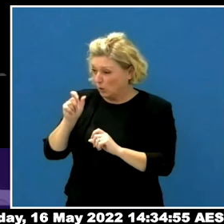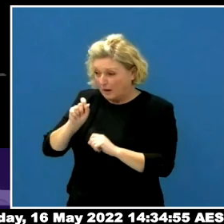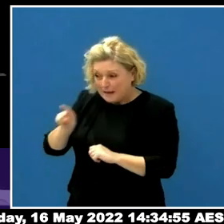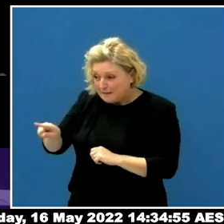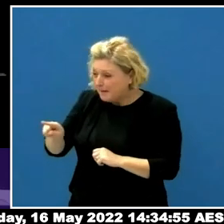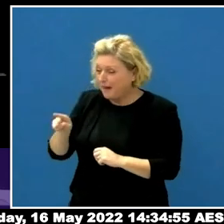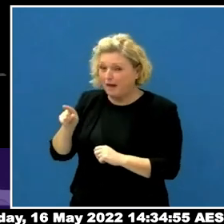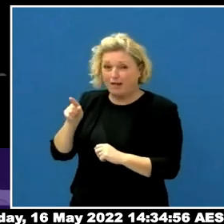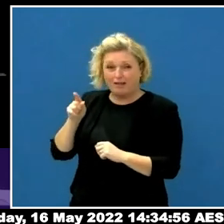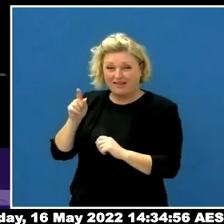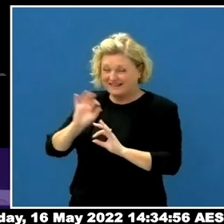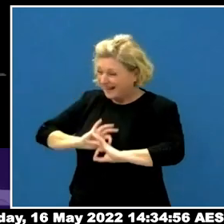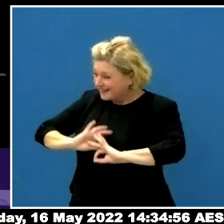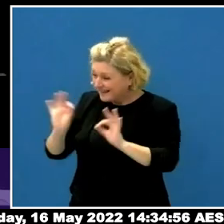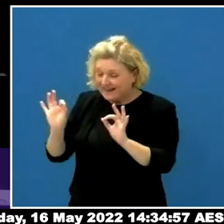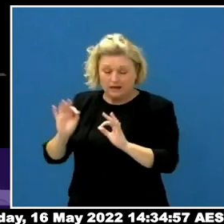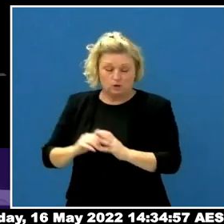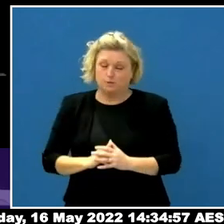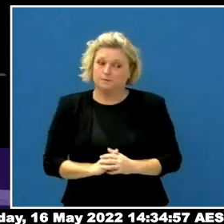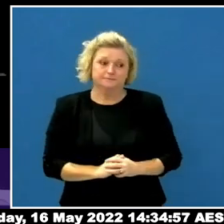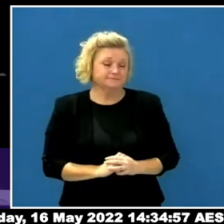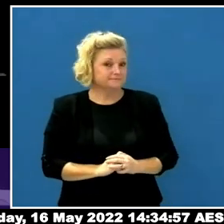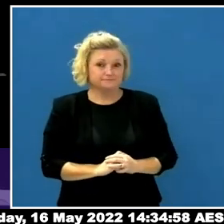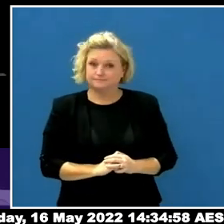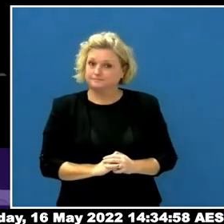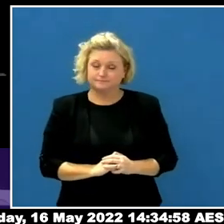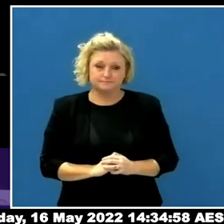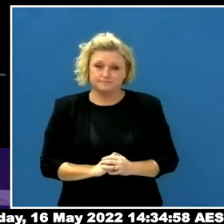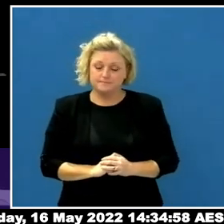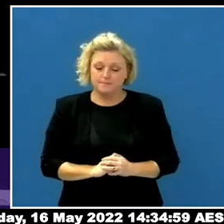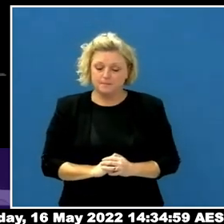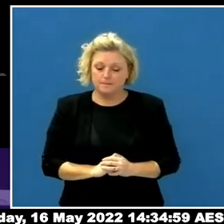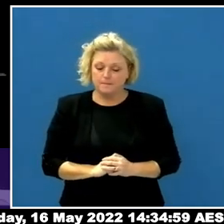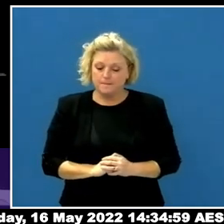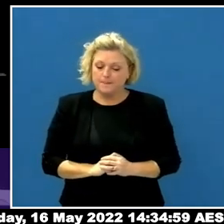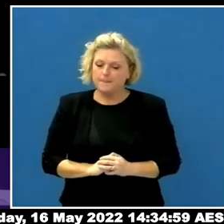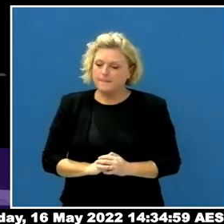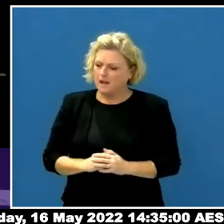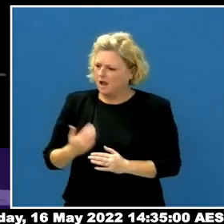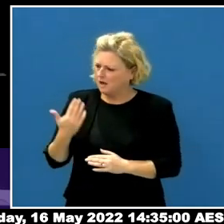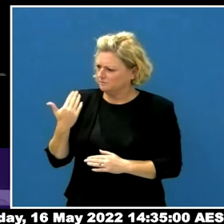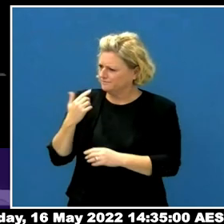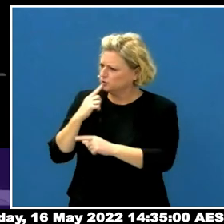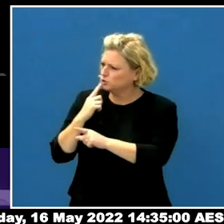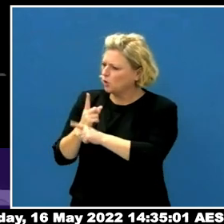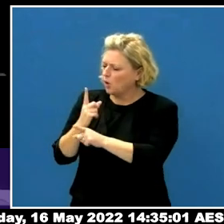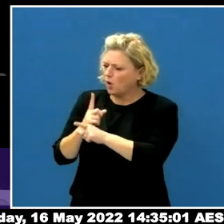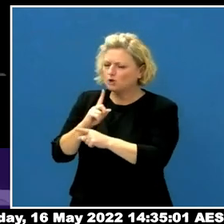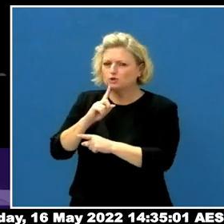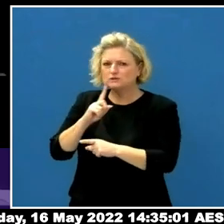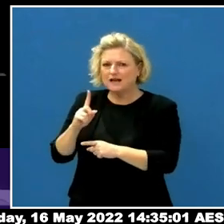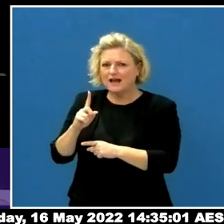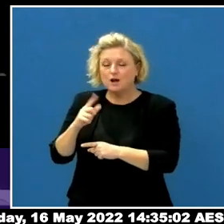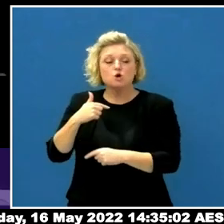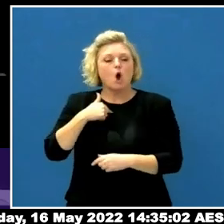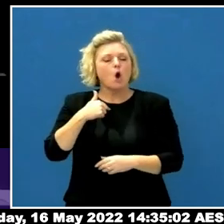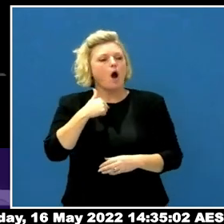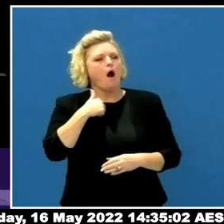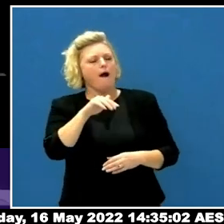Did you raise it with - I think you gave some evidence a moment ago that you - I raised it with the Team Leader, and they said under privacy and confidentiality